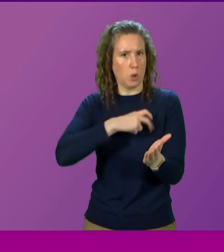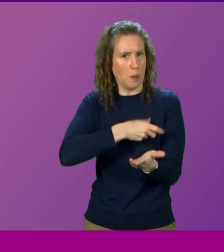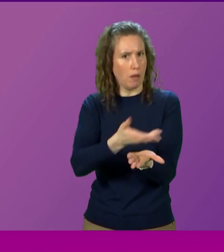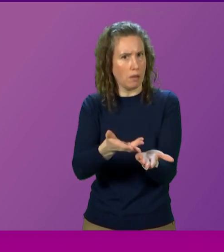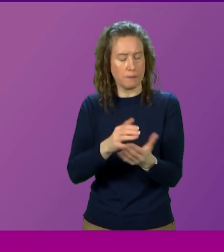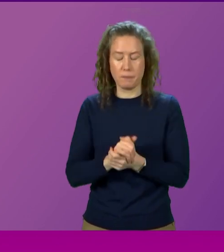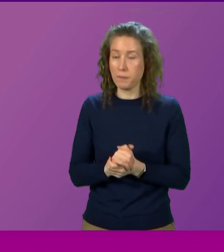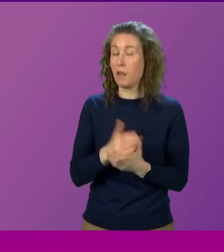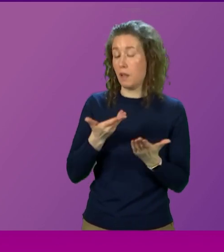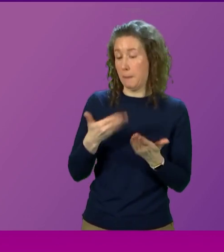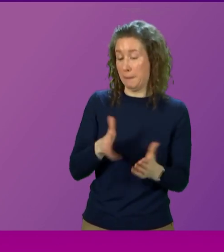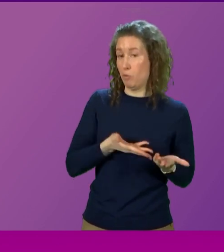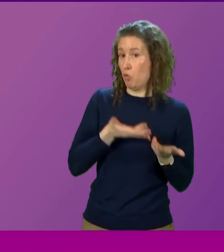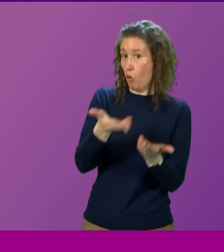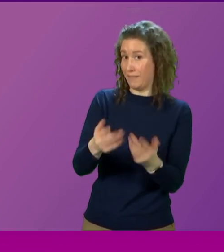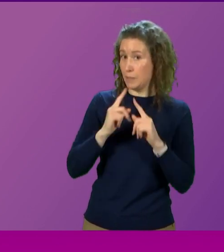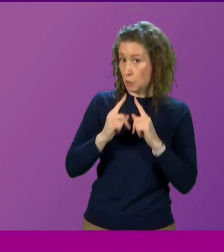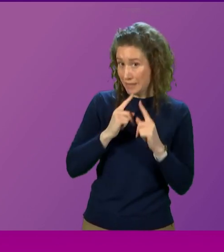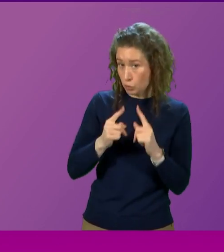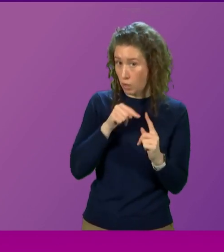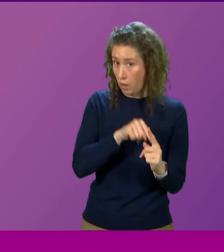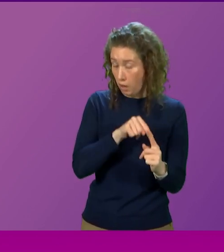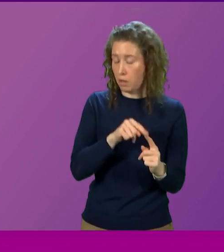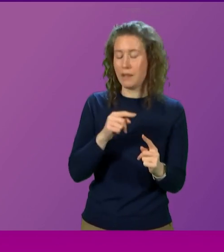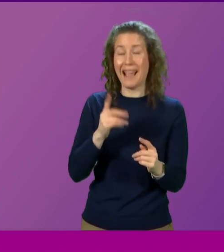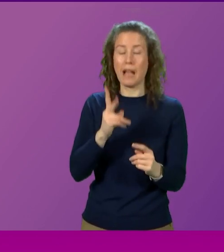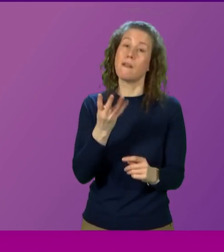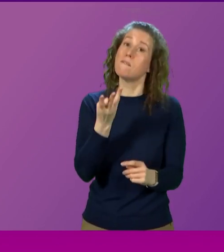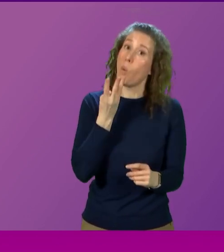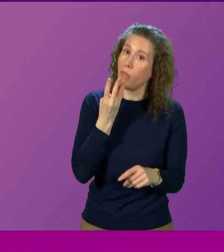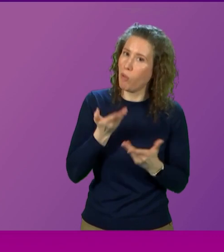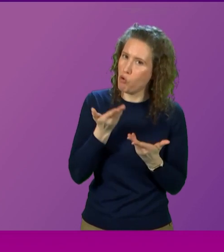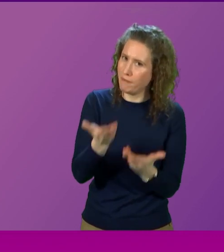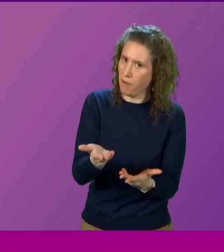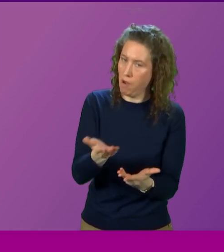The offer that has been made to teachers, which is the fourth offer that has been made,